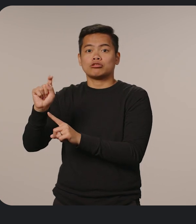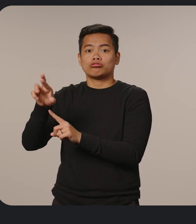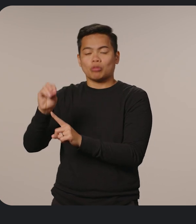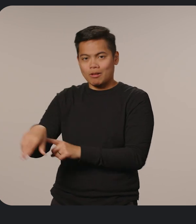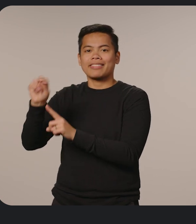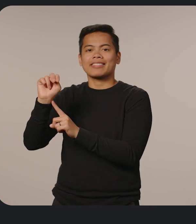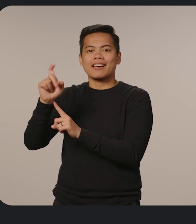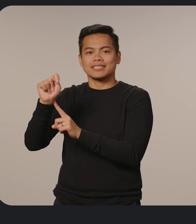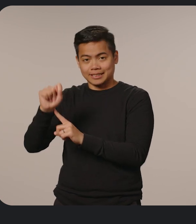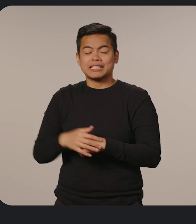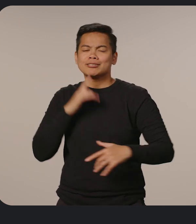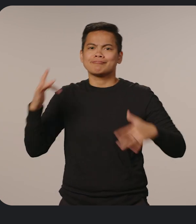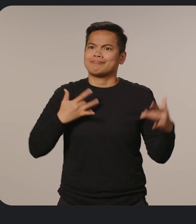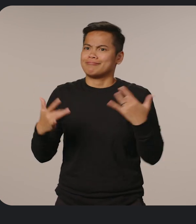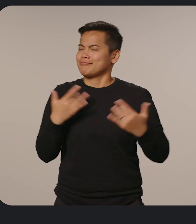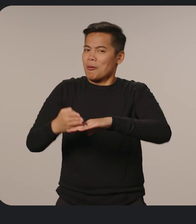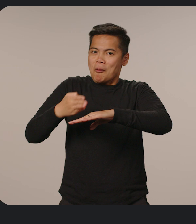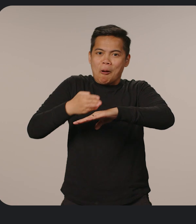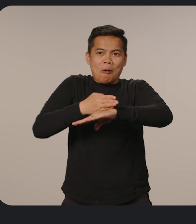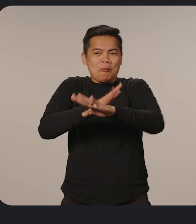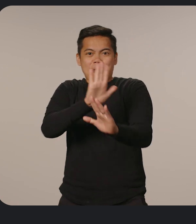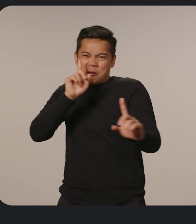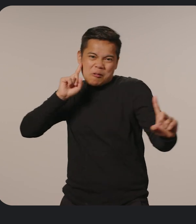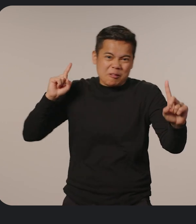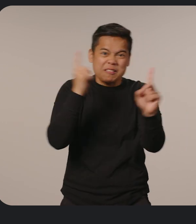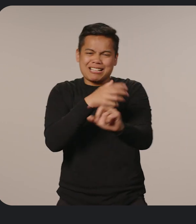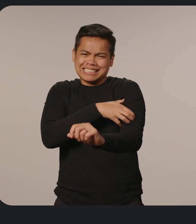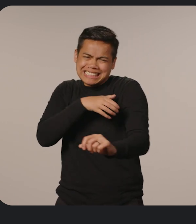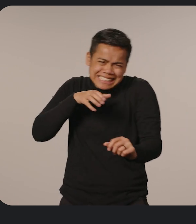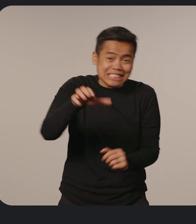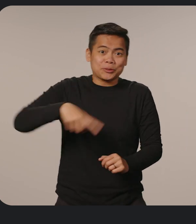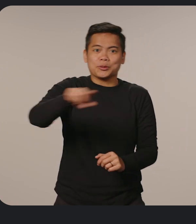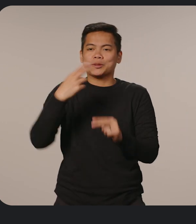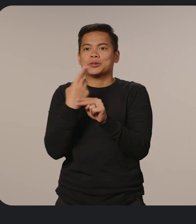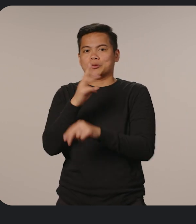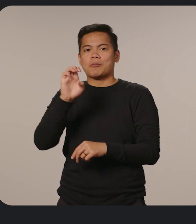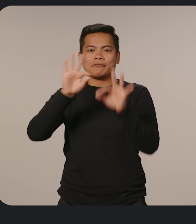we're excited to make these improvements as our goal is to empower you to use the